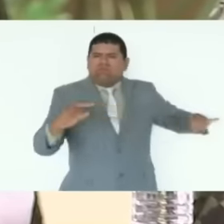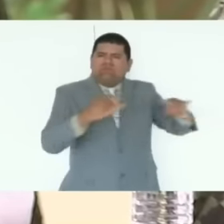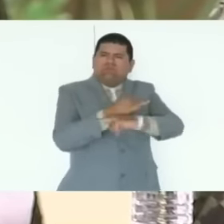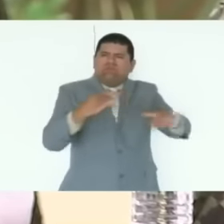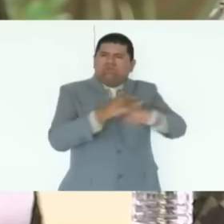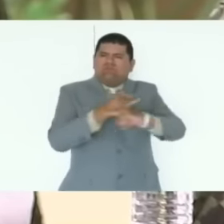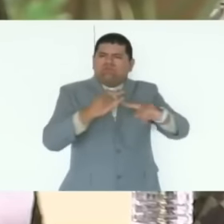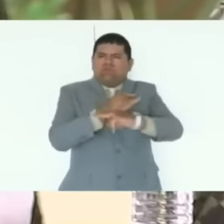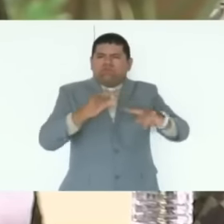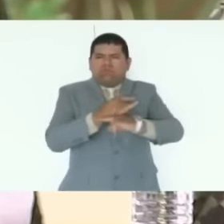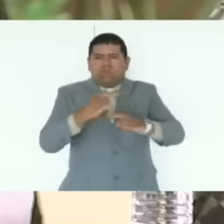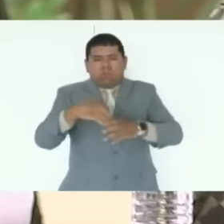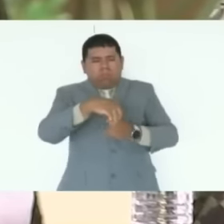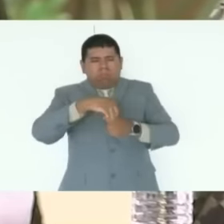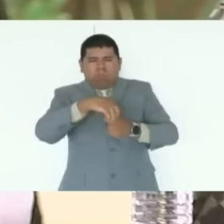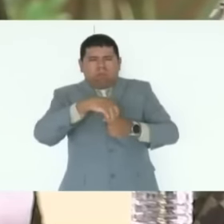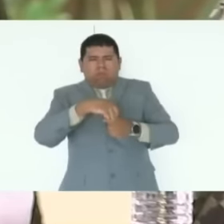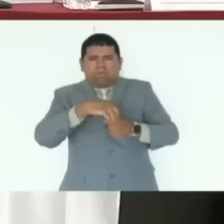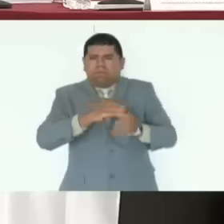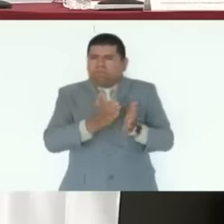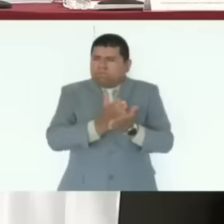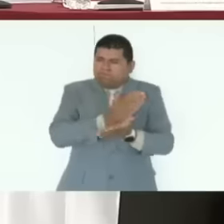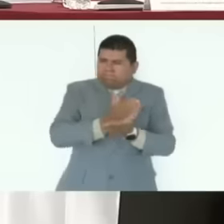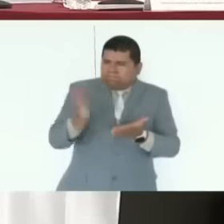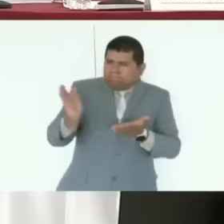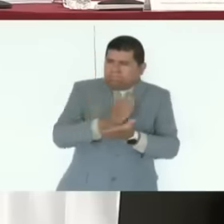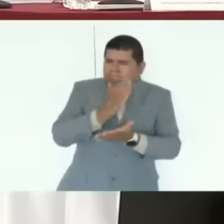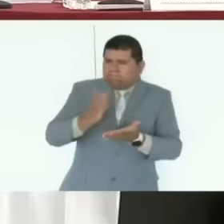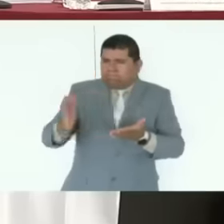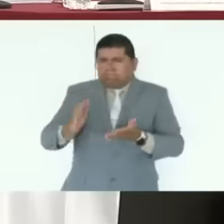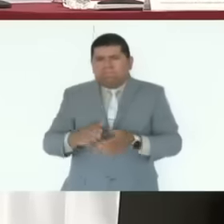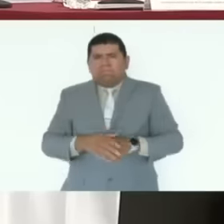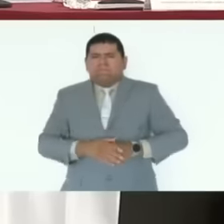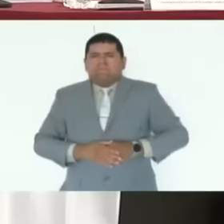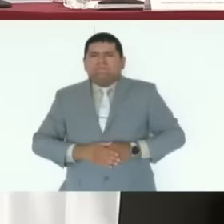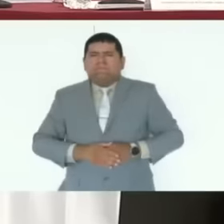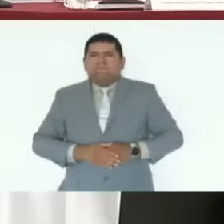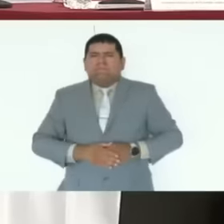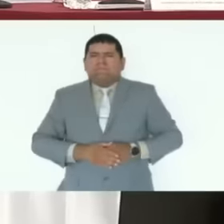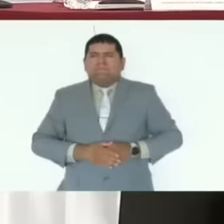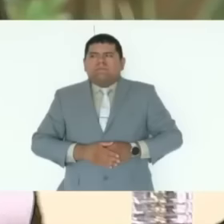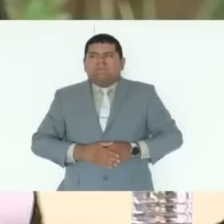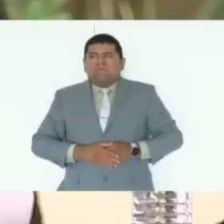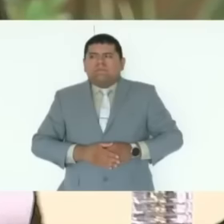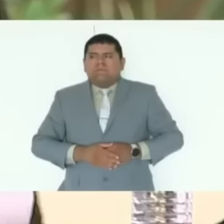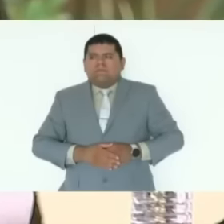200 by separating long-distance and short-distance traffic, especially for users